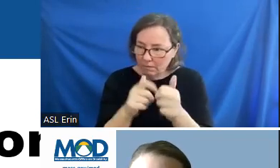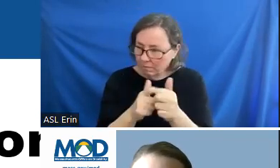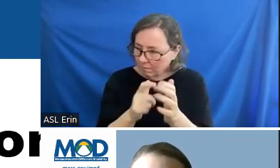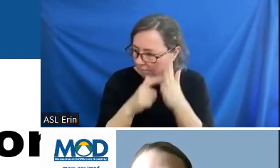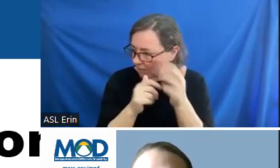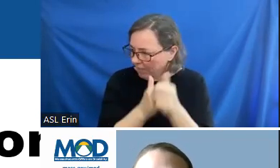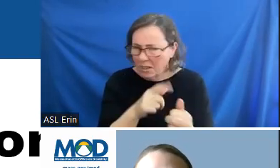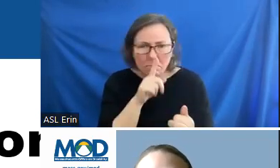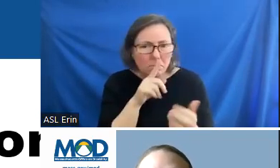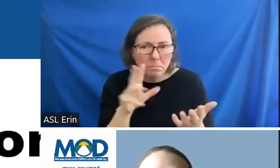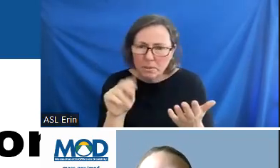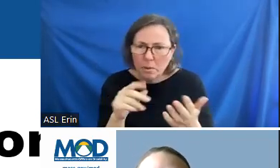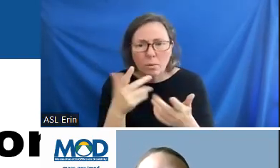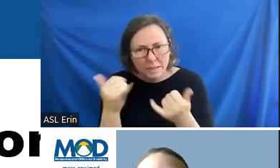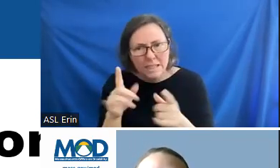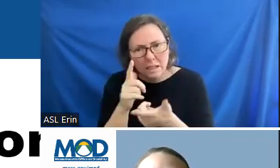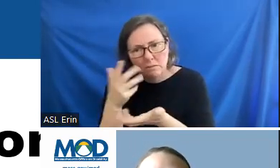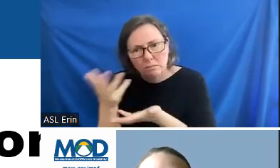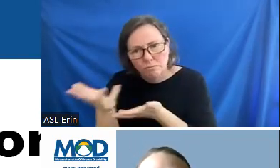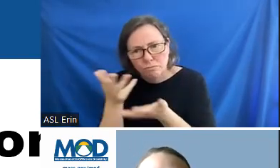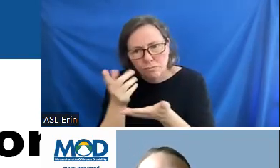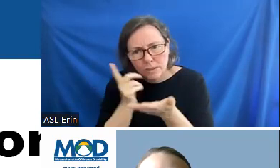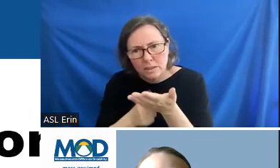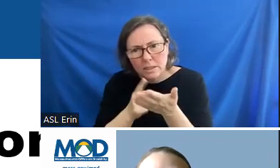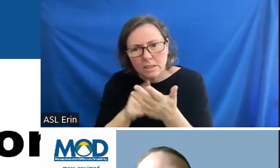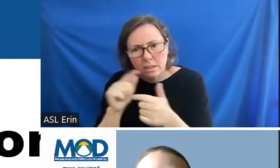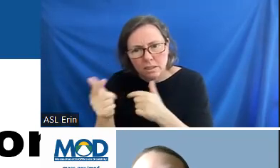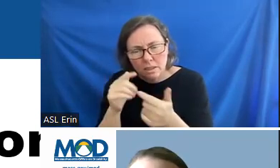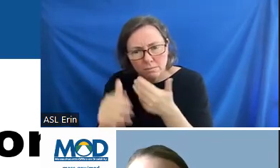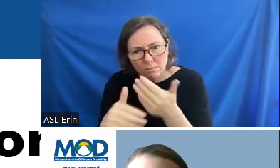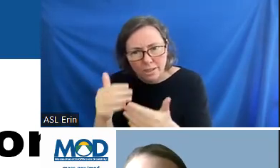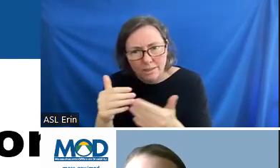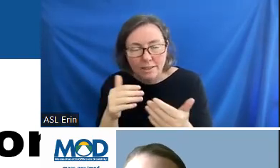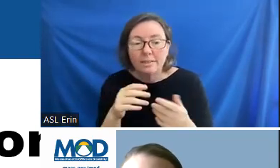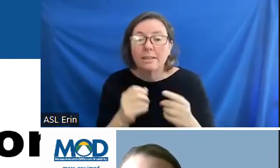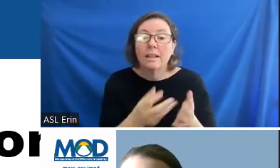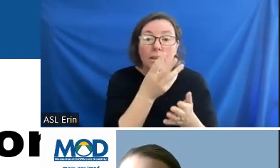it letter by letter. Just because something isn't in the medical documentation doesn't